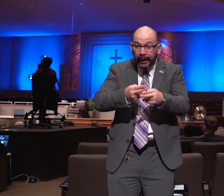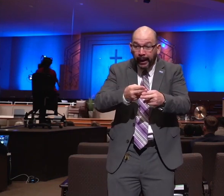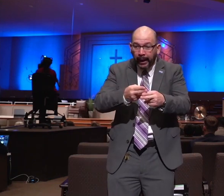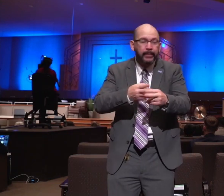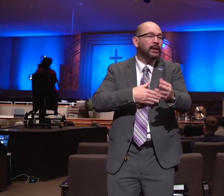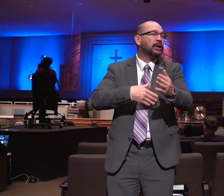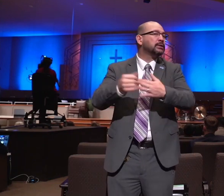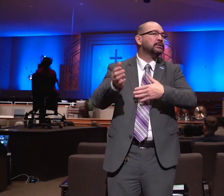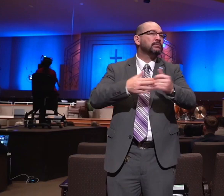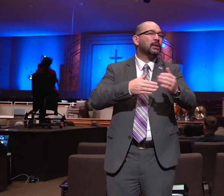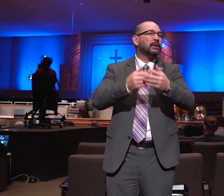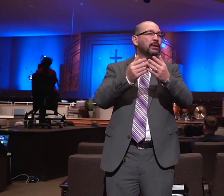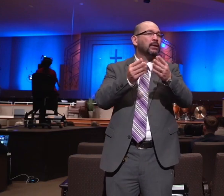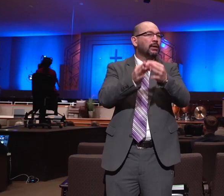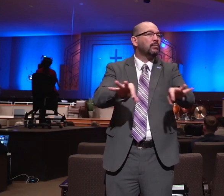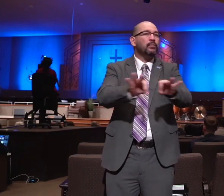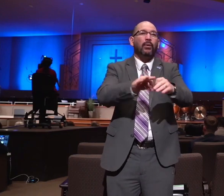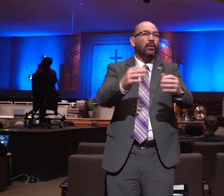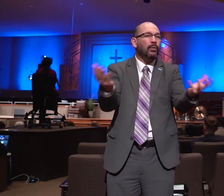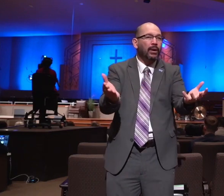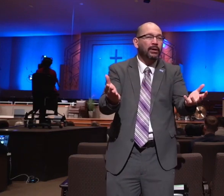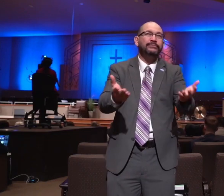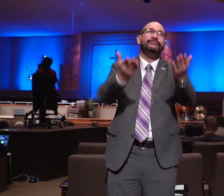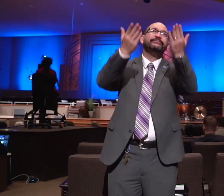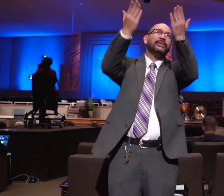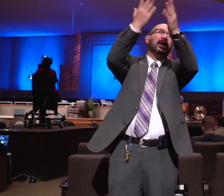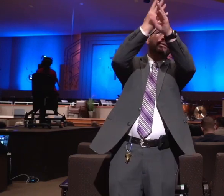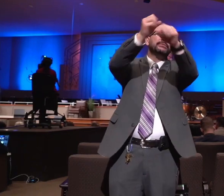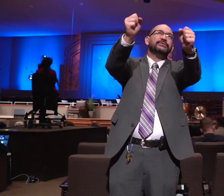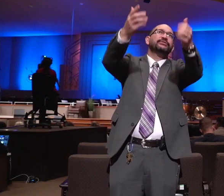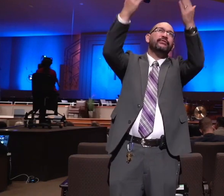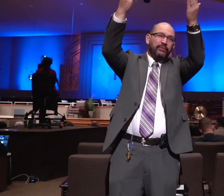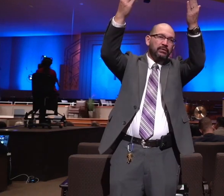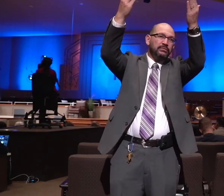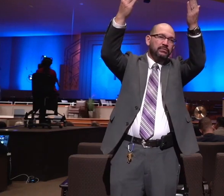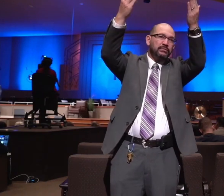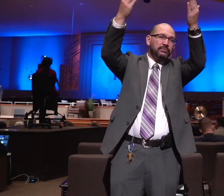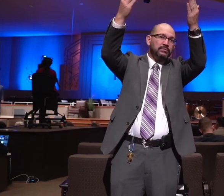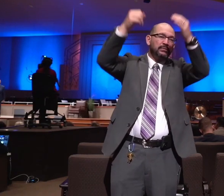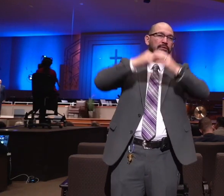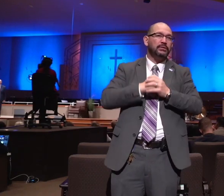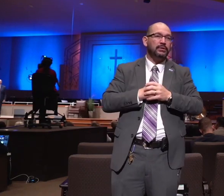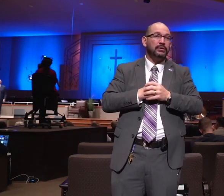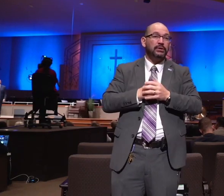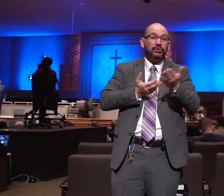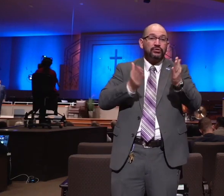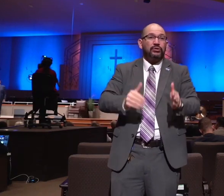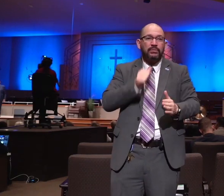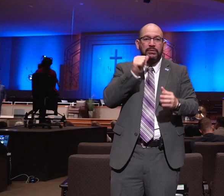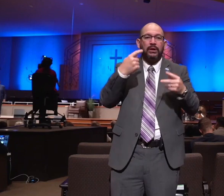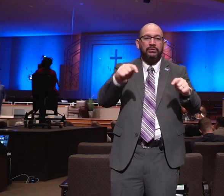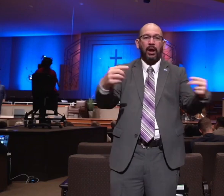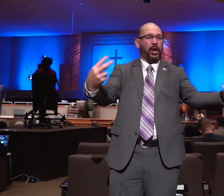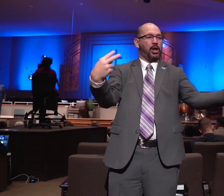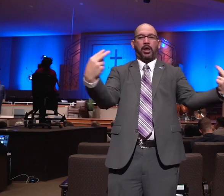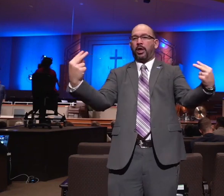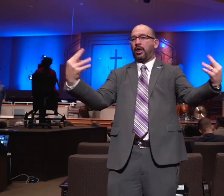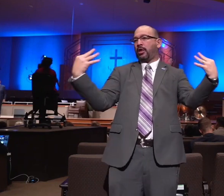the Savior matters servants do not try to get a name for